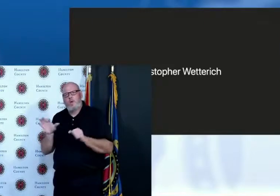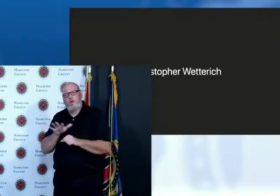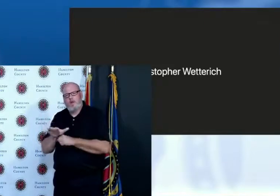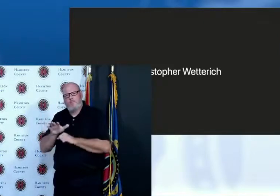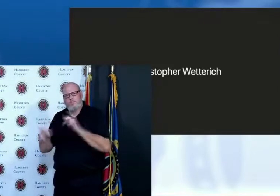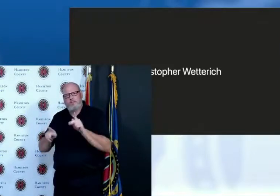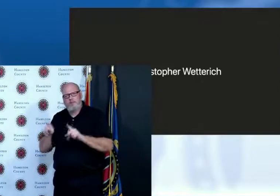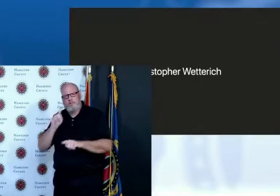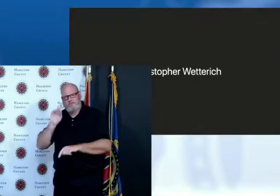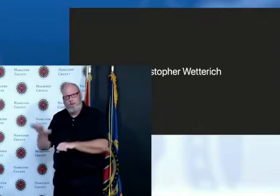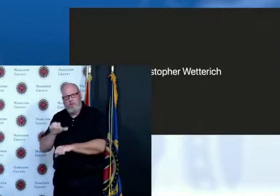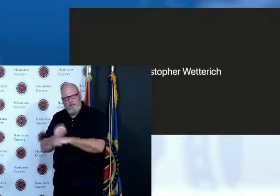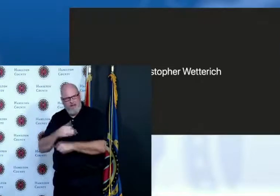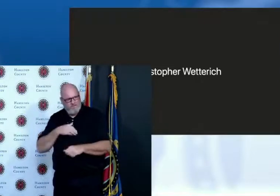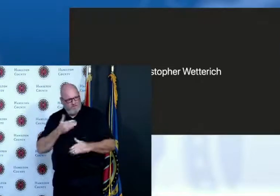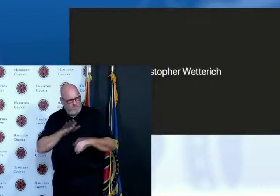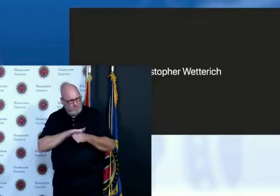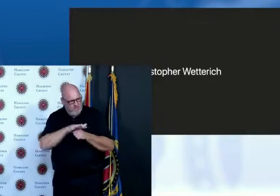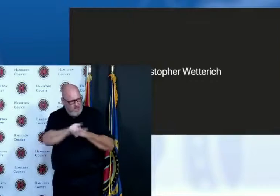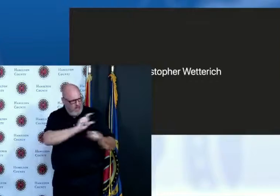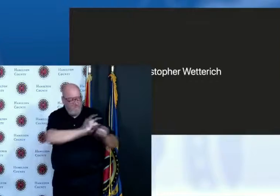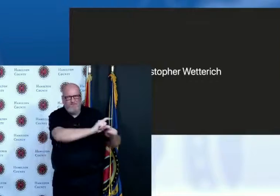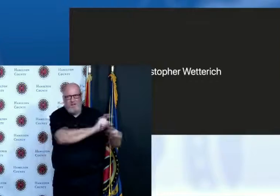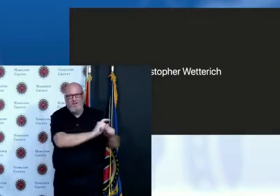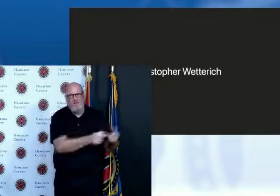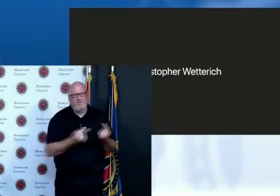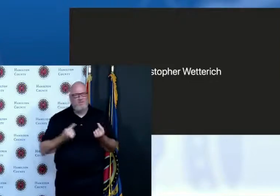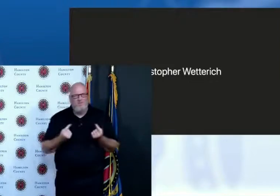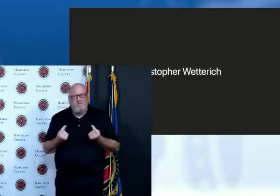that shift you know there's always risks I don't want there to be long lines I don't want people to